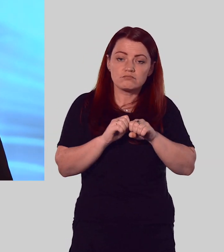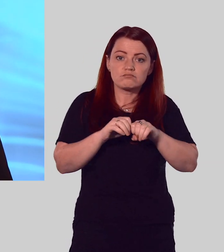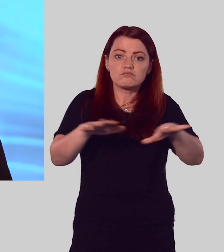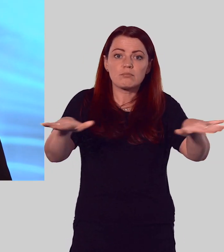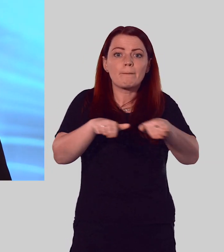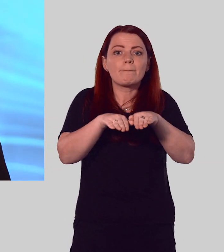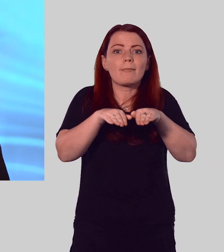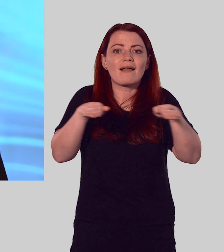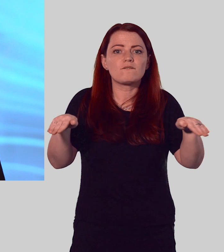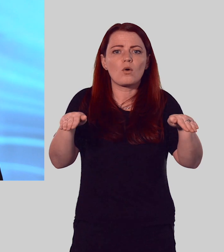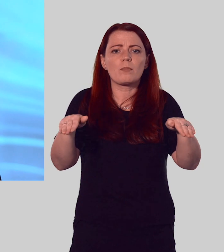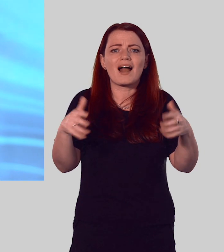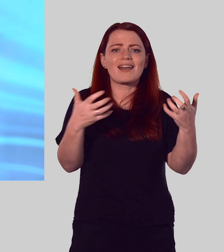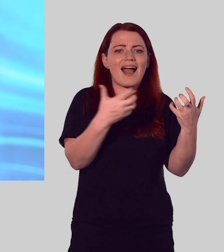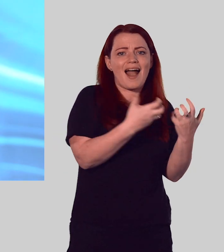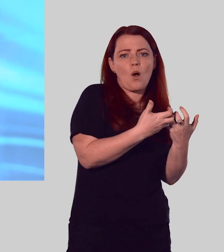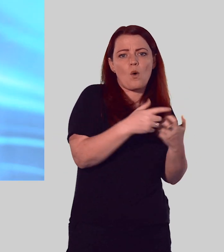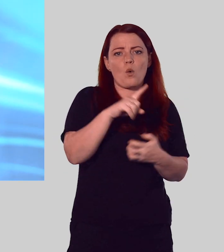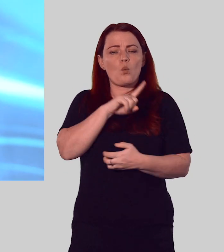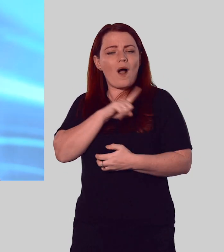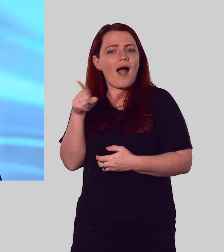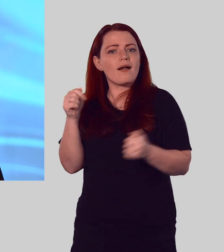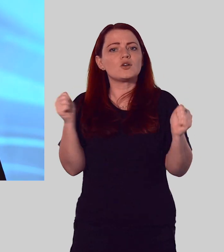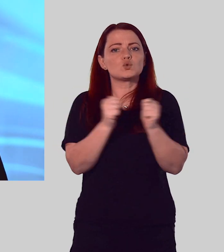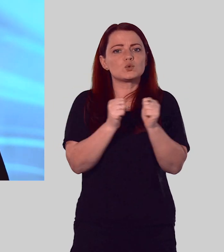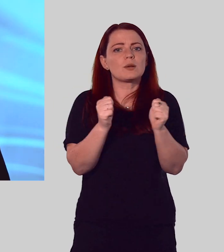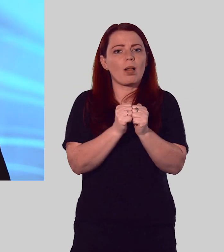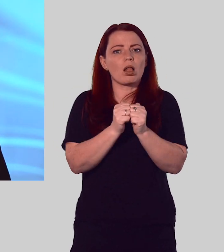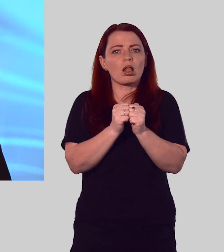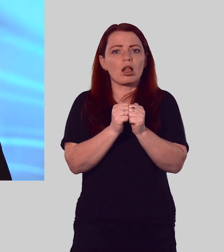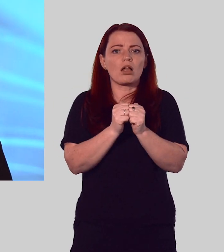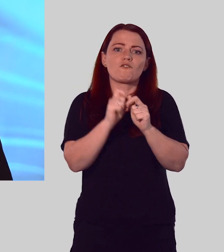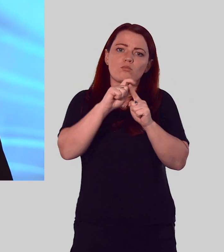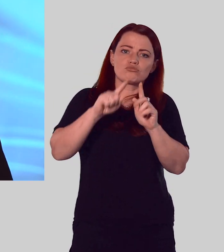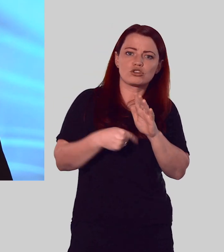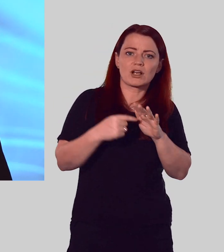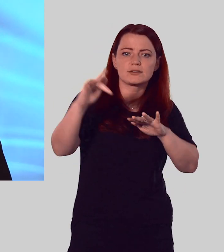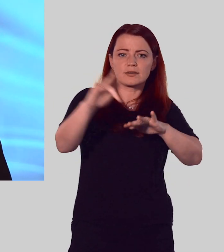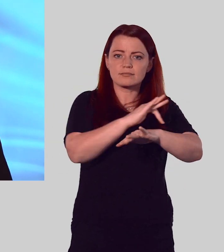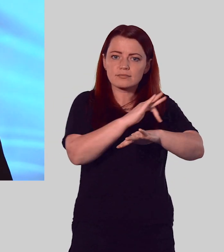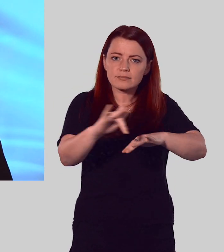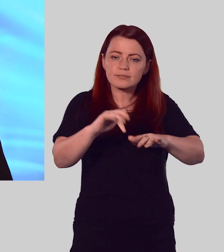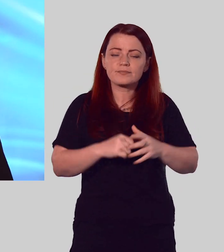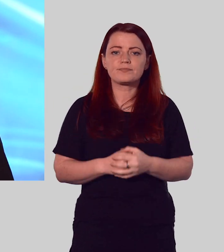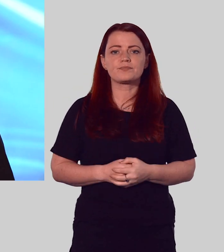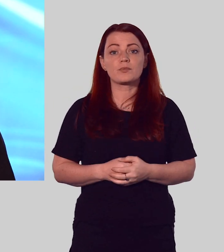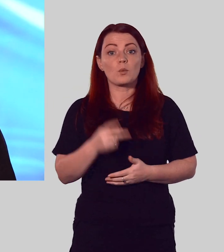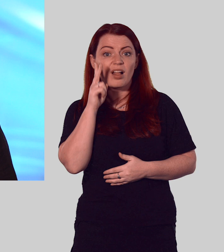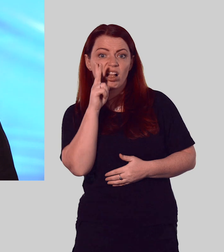suitable for digital participatory theatre projects. We'll look at the level of participation